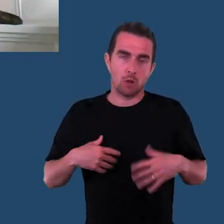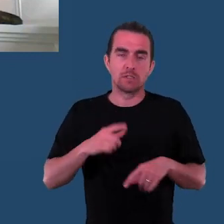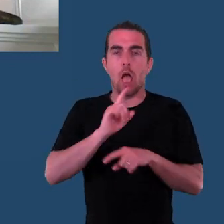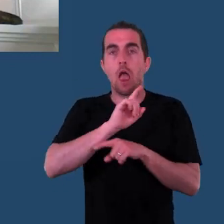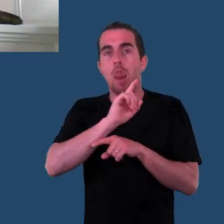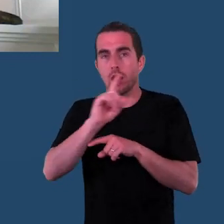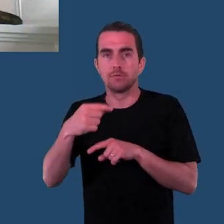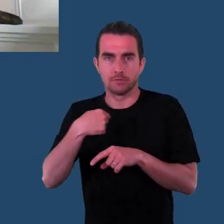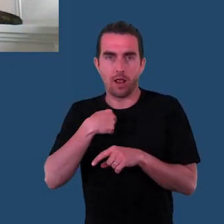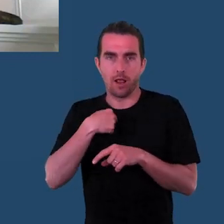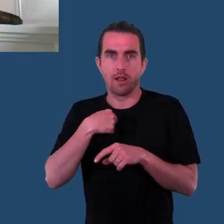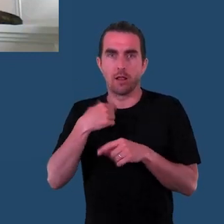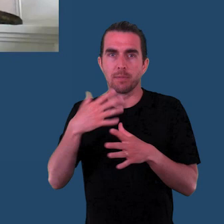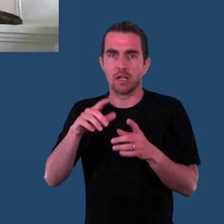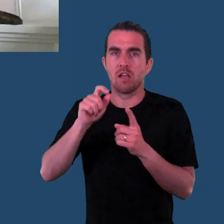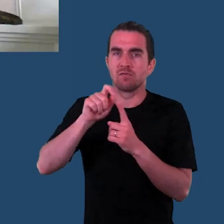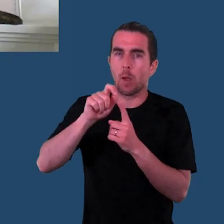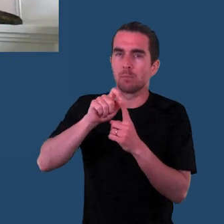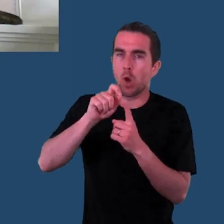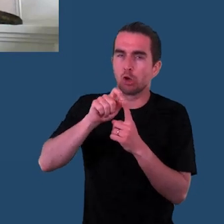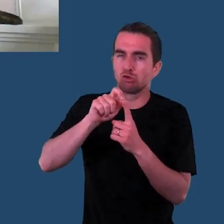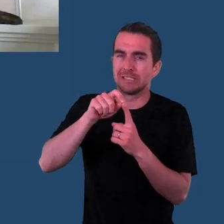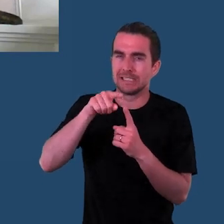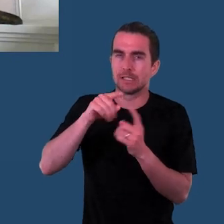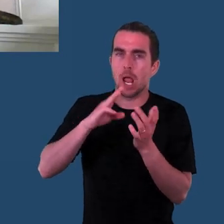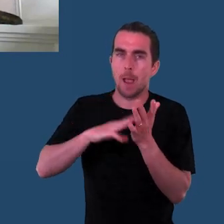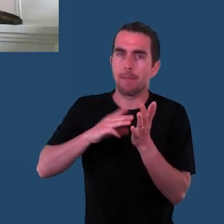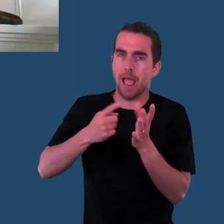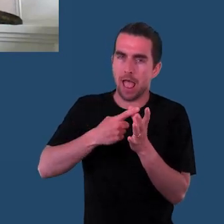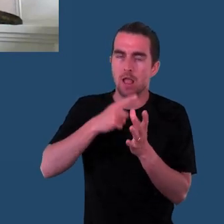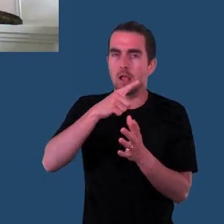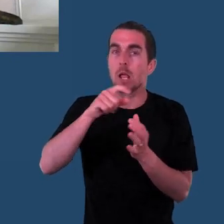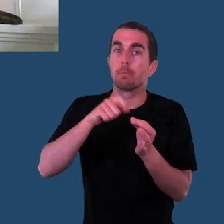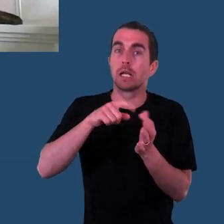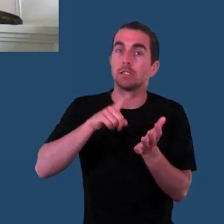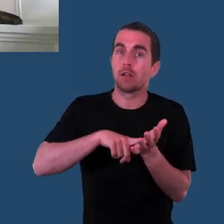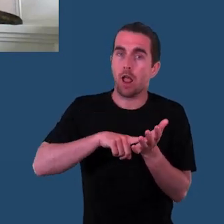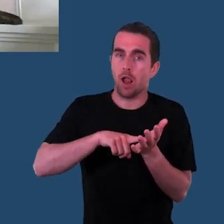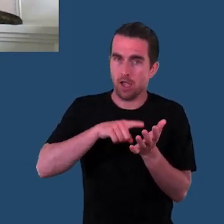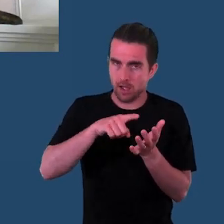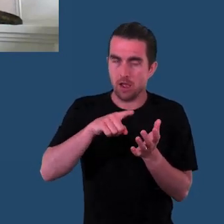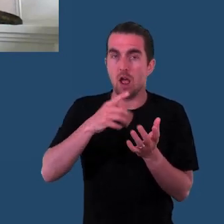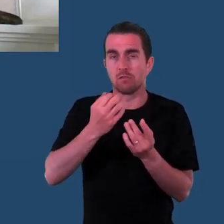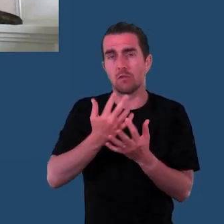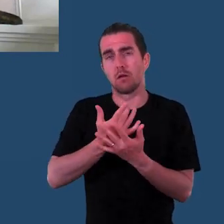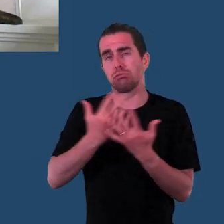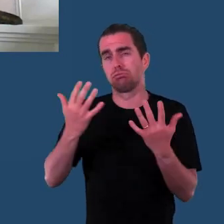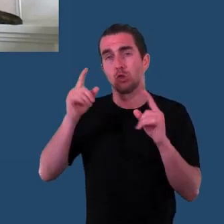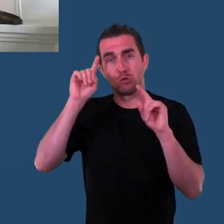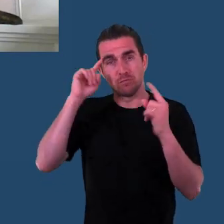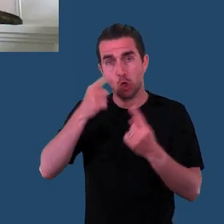and then later did what's called a paleobiology master's at Bristol. But there are a number of universities